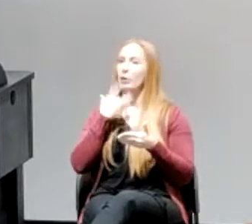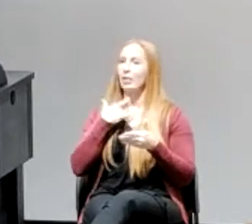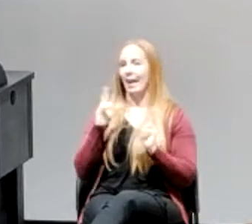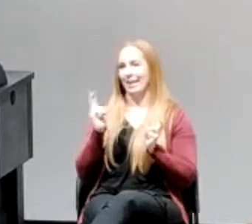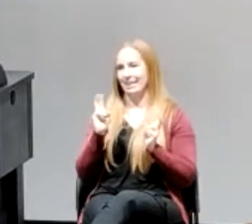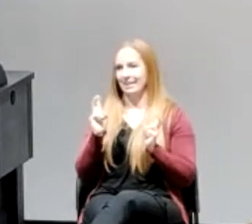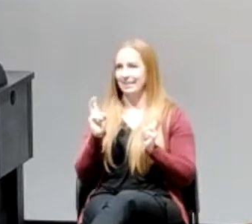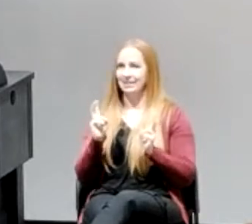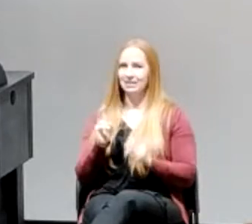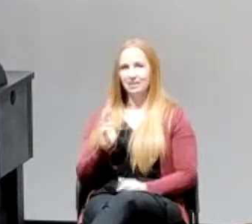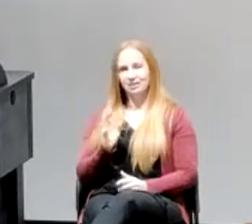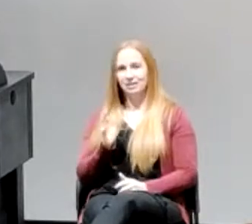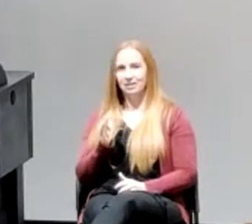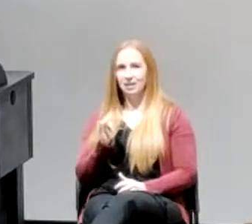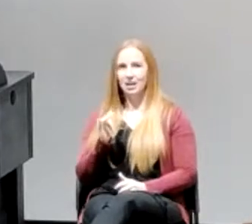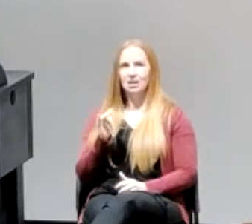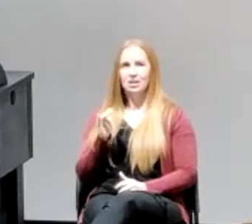That's all I will say about that.